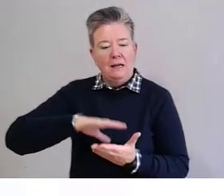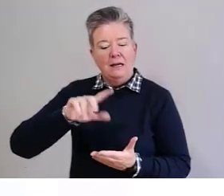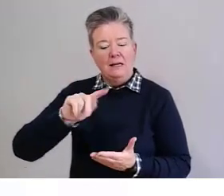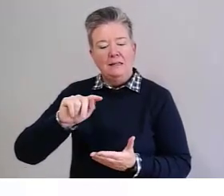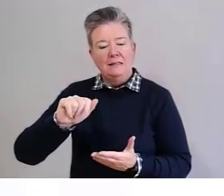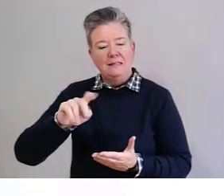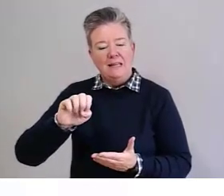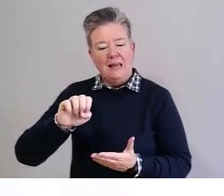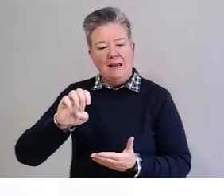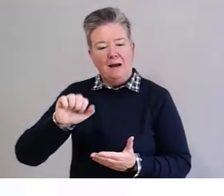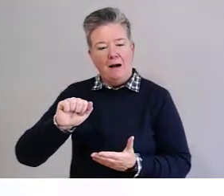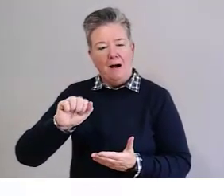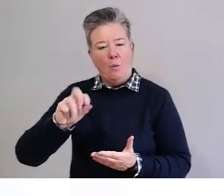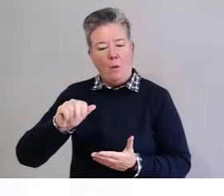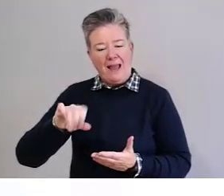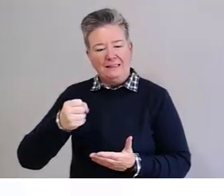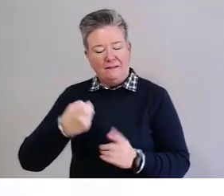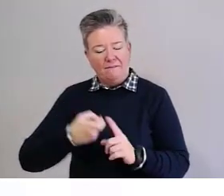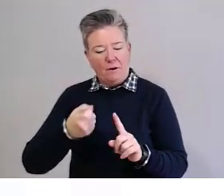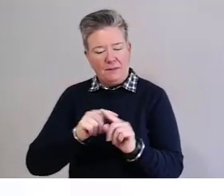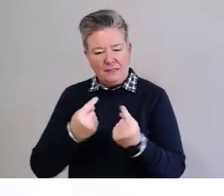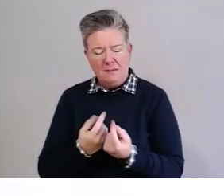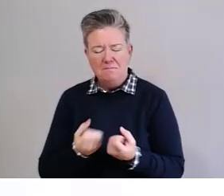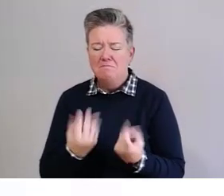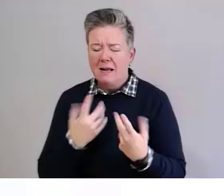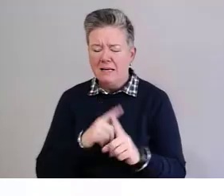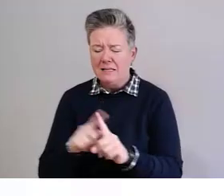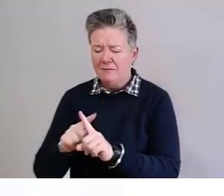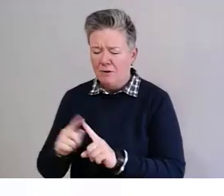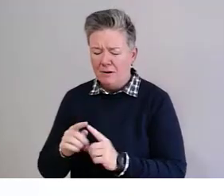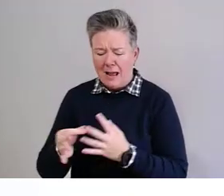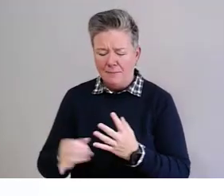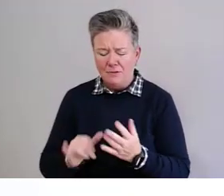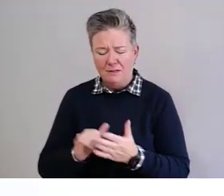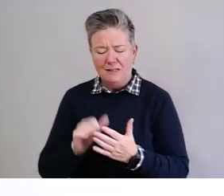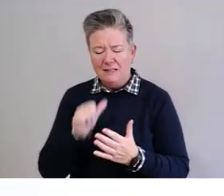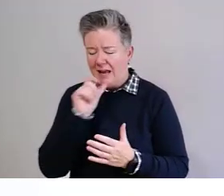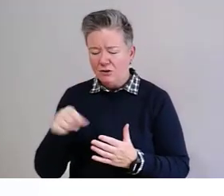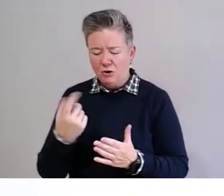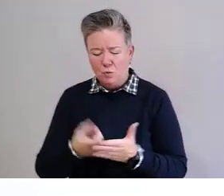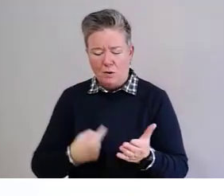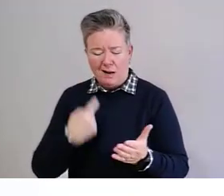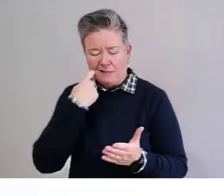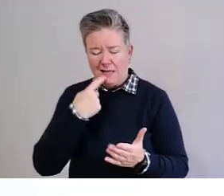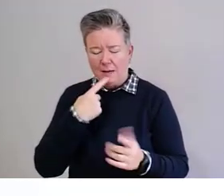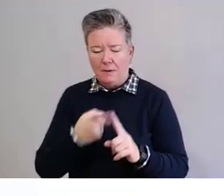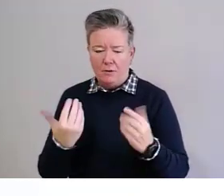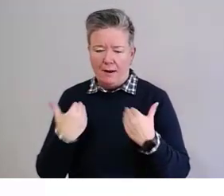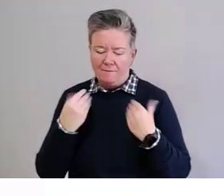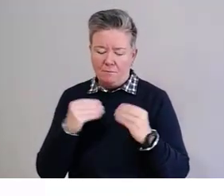And there are so many other options than just those ones that I've highlighted.